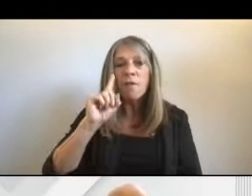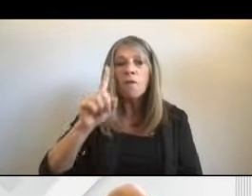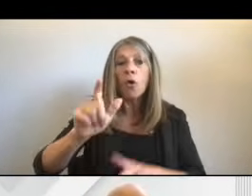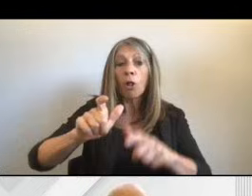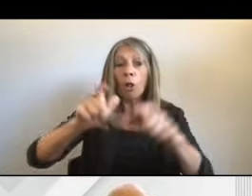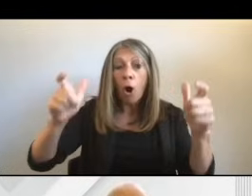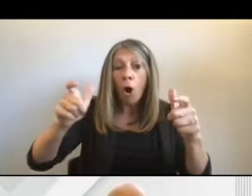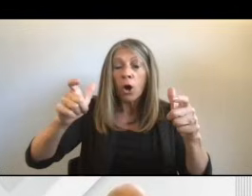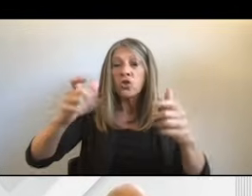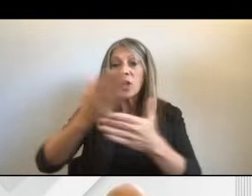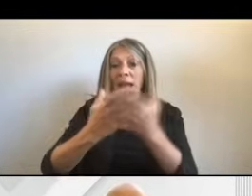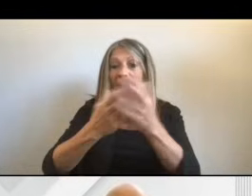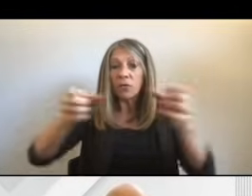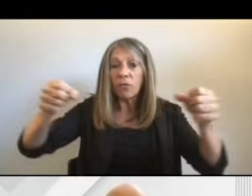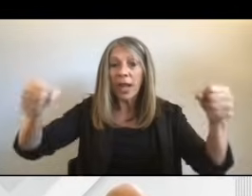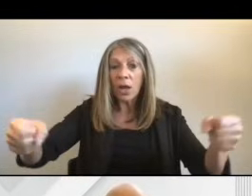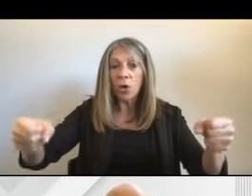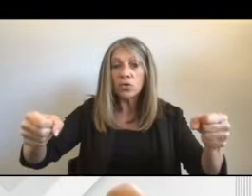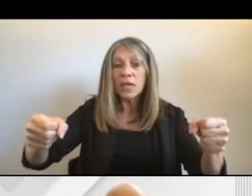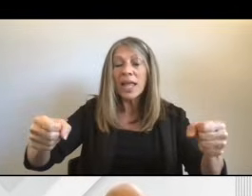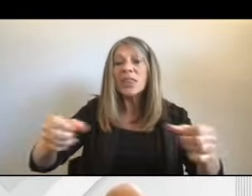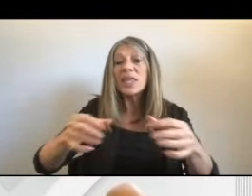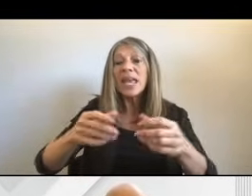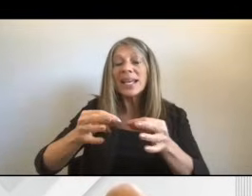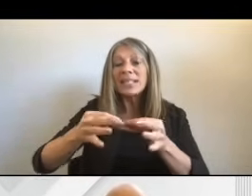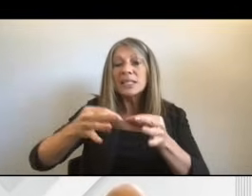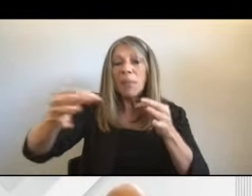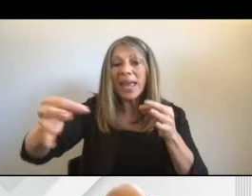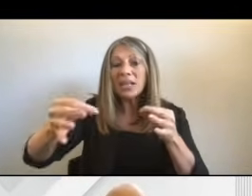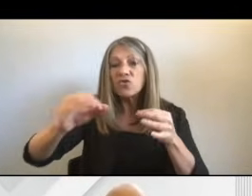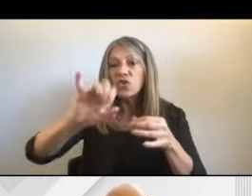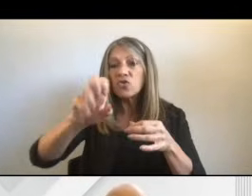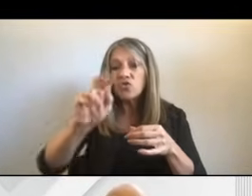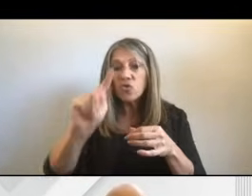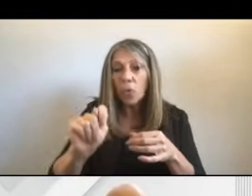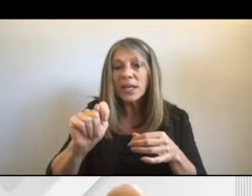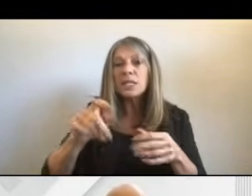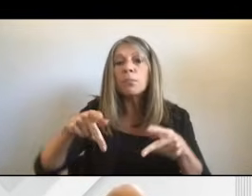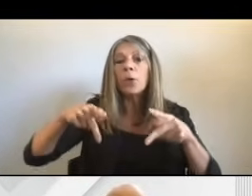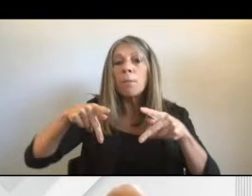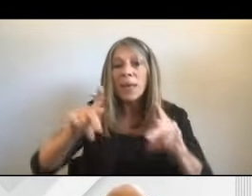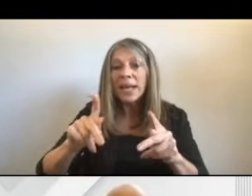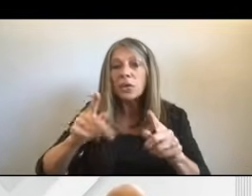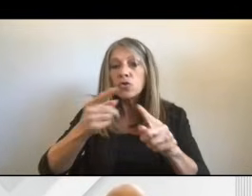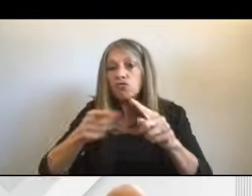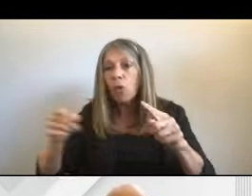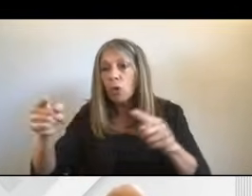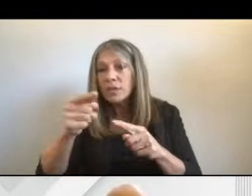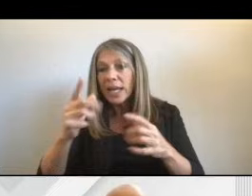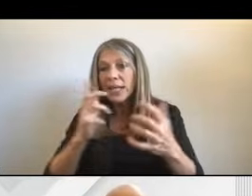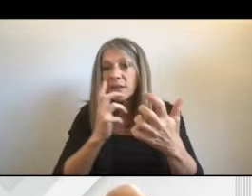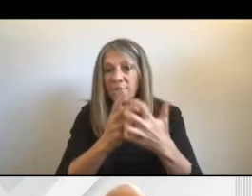joint is permitted to rotate in its fitting, but only the expansion joint, not the whole railing.